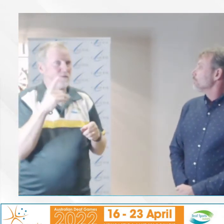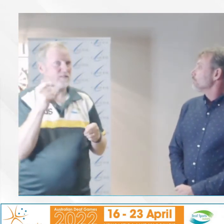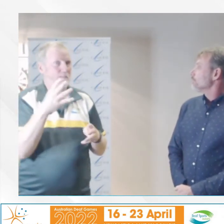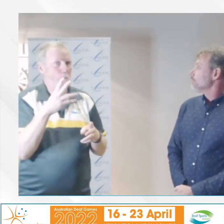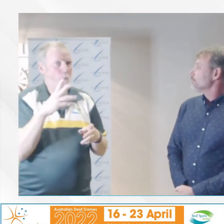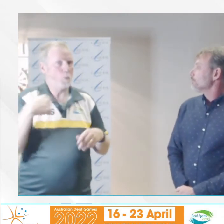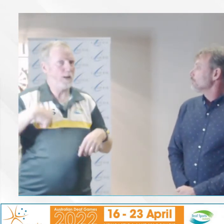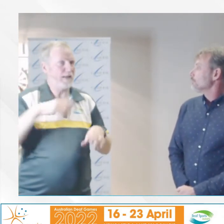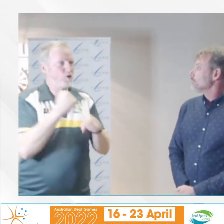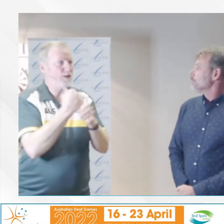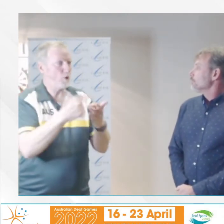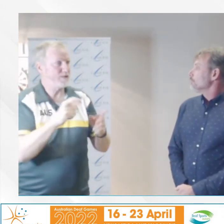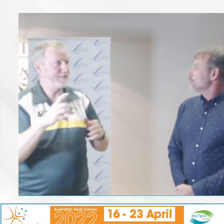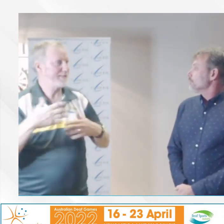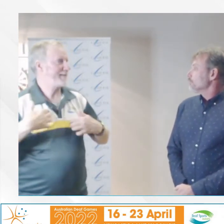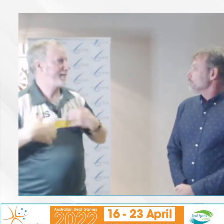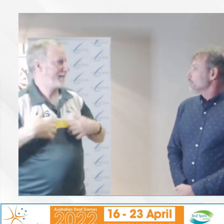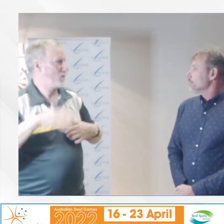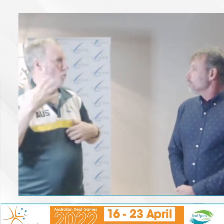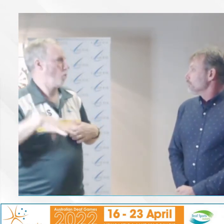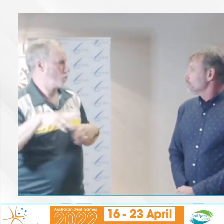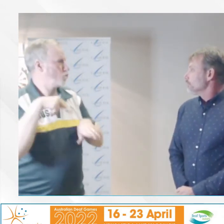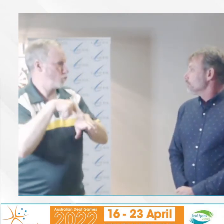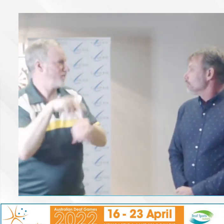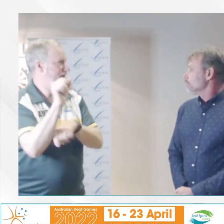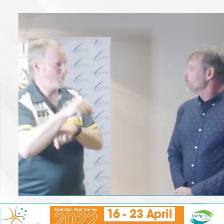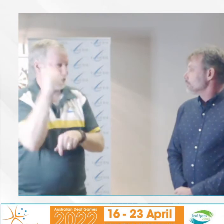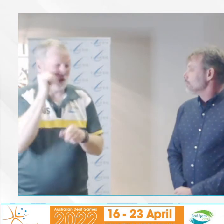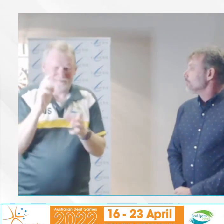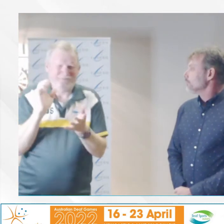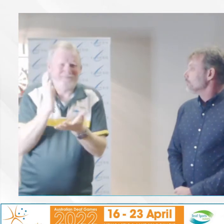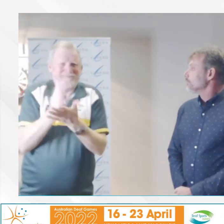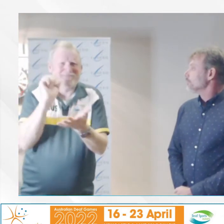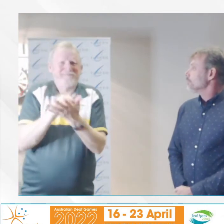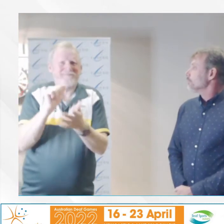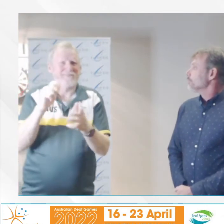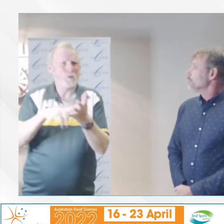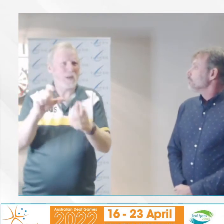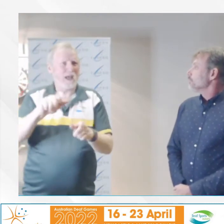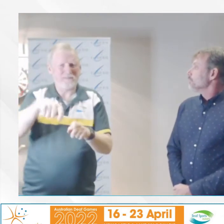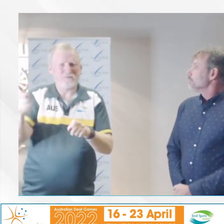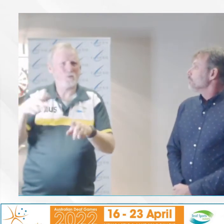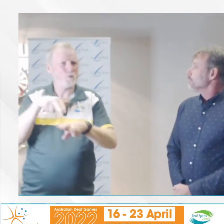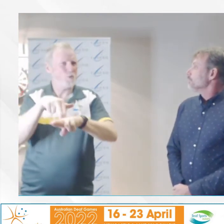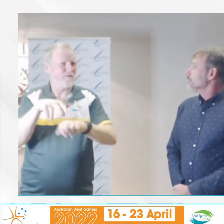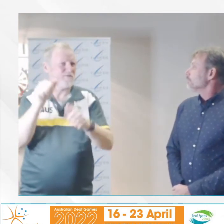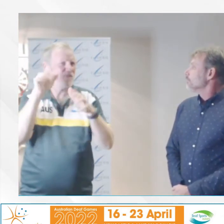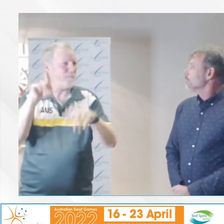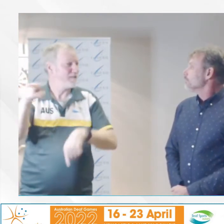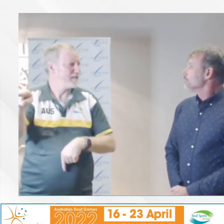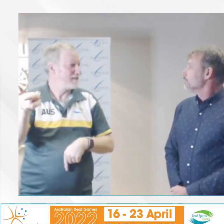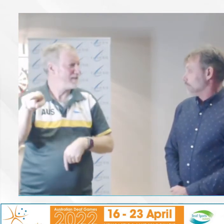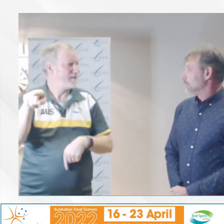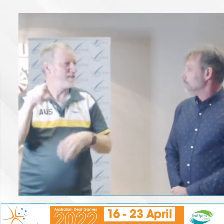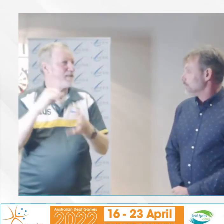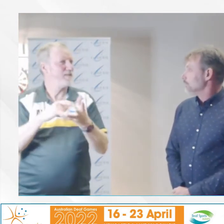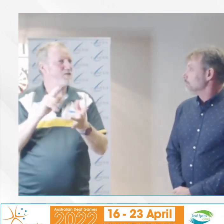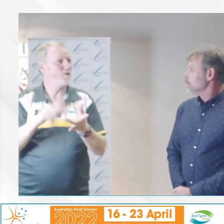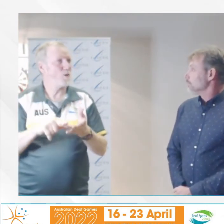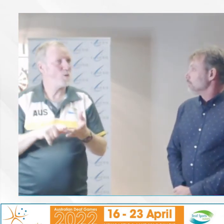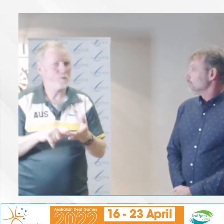okay so the games organizing committee really wants to would be the right location here in